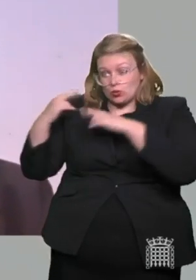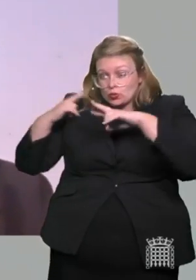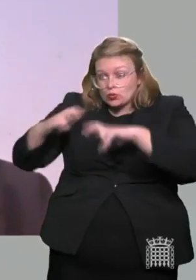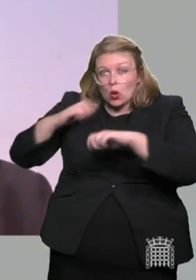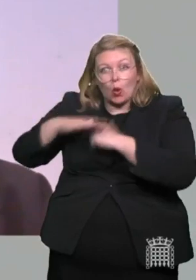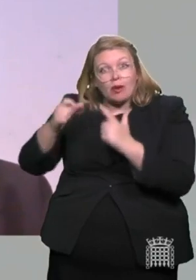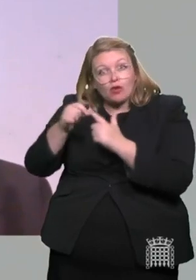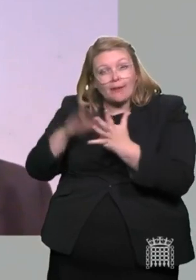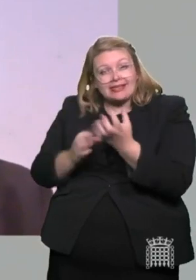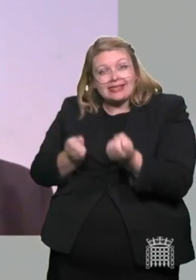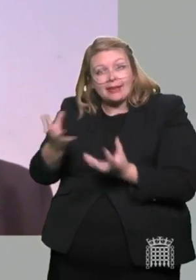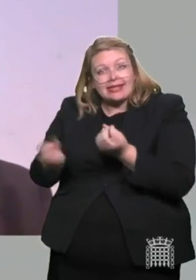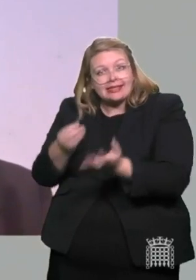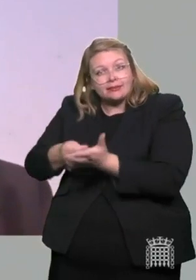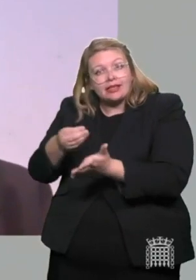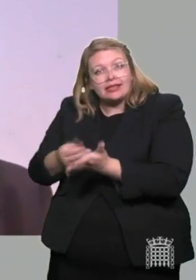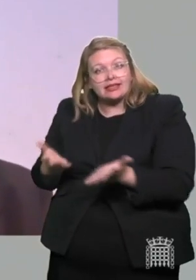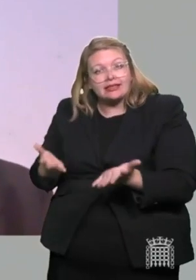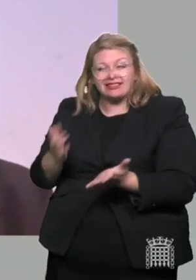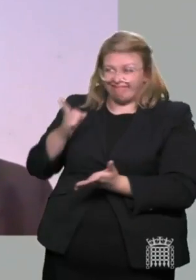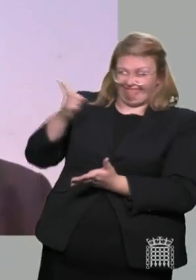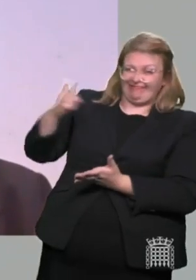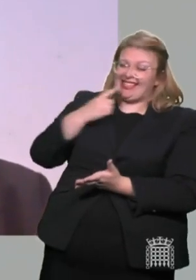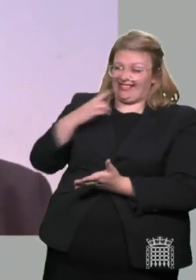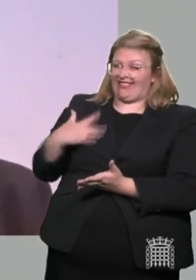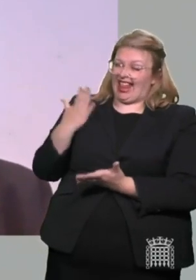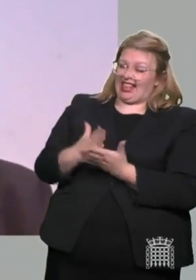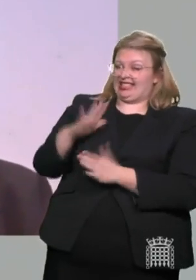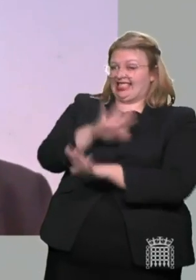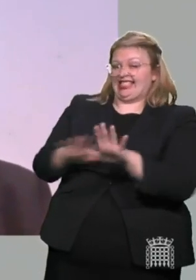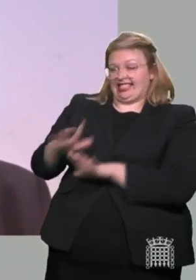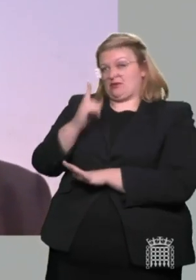saying that there are “reasonable grounds to suspect…an offence”. Why does the Prime Minister